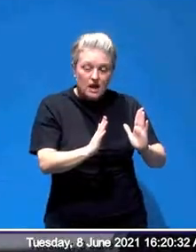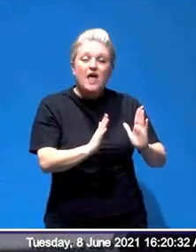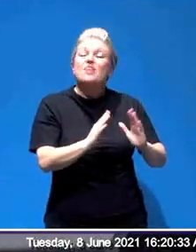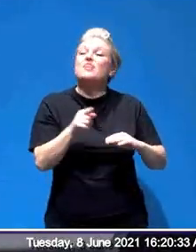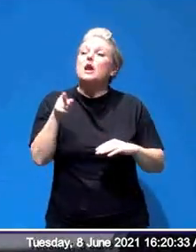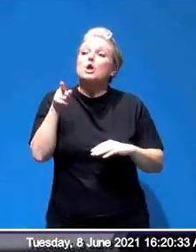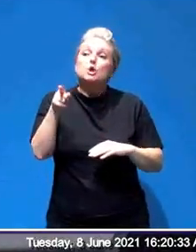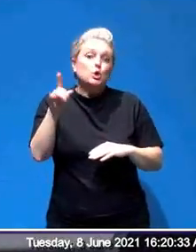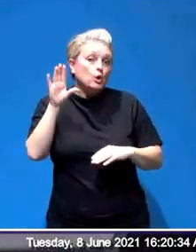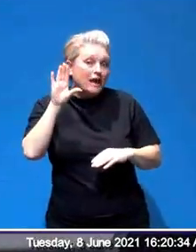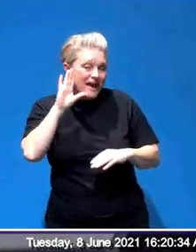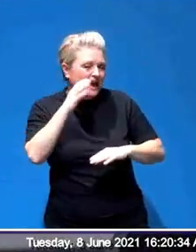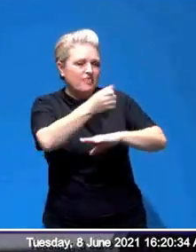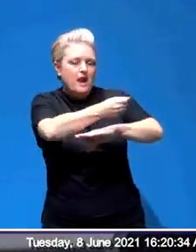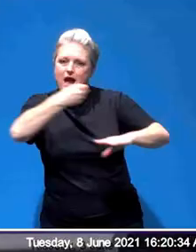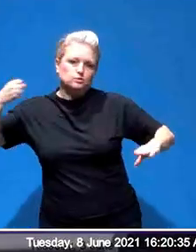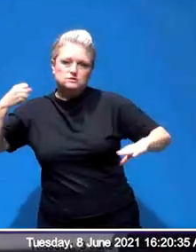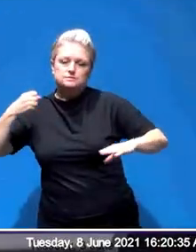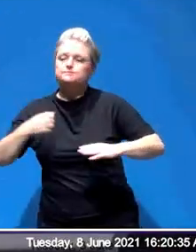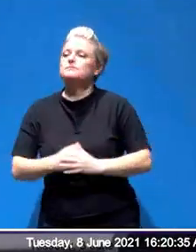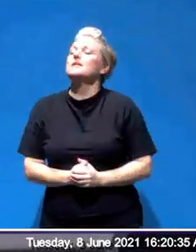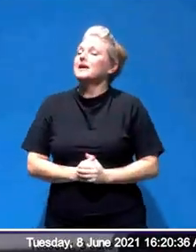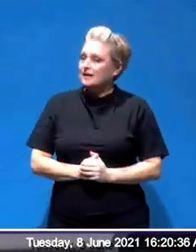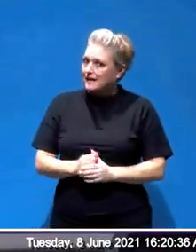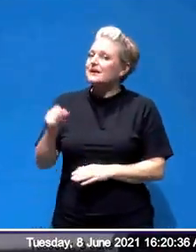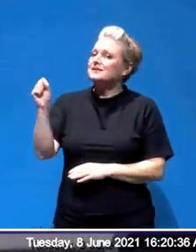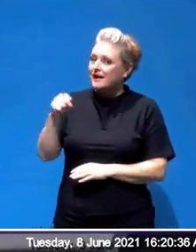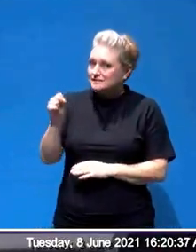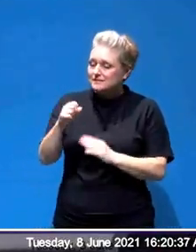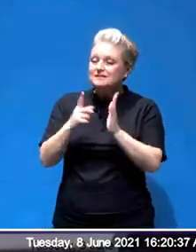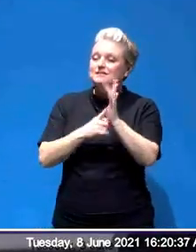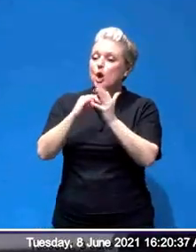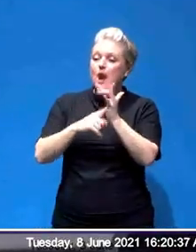Again, yes, Lesley was working in Wendy's position but